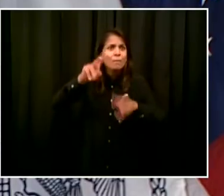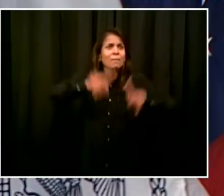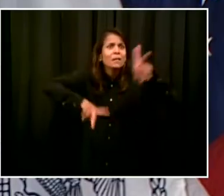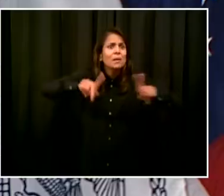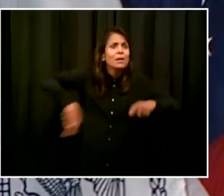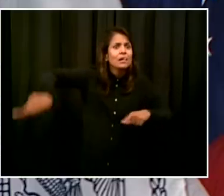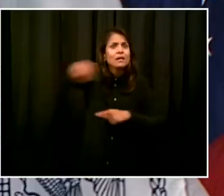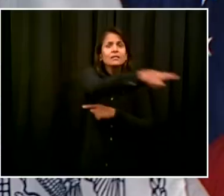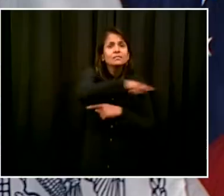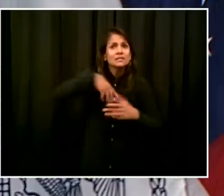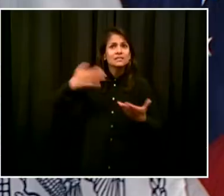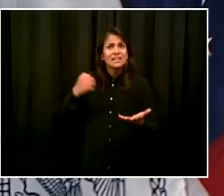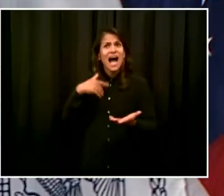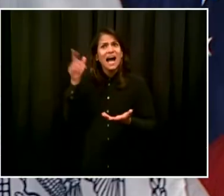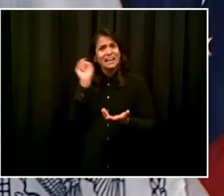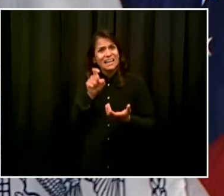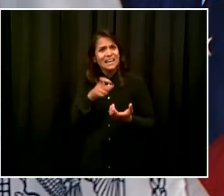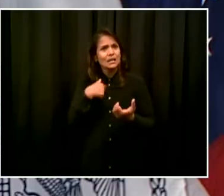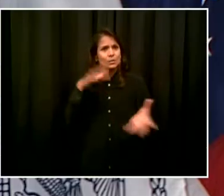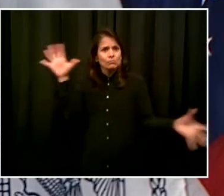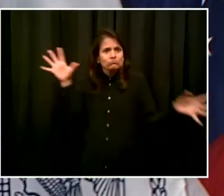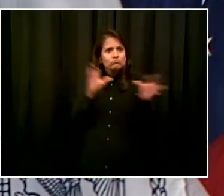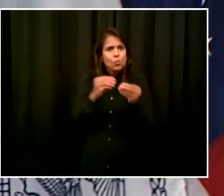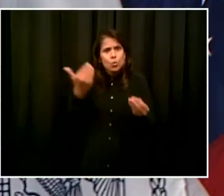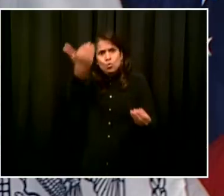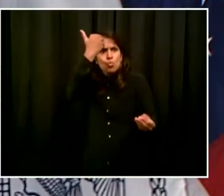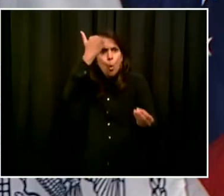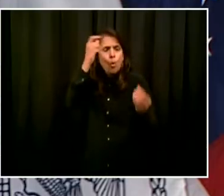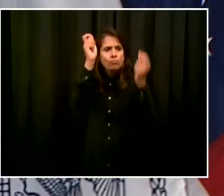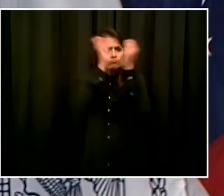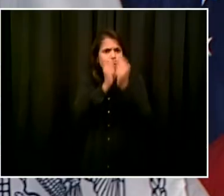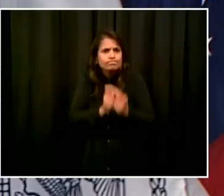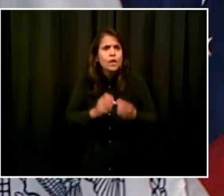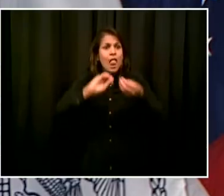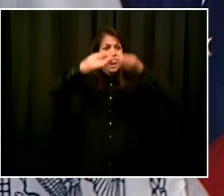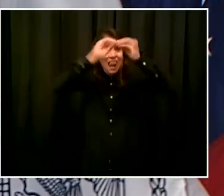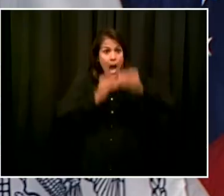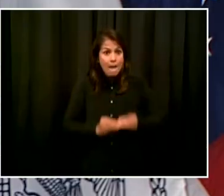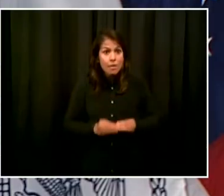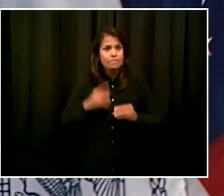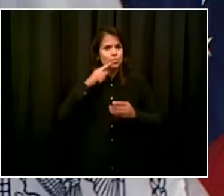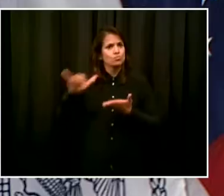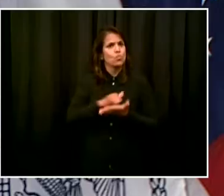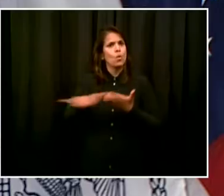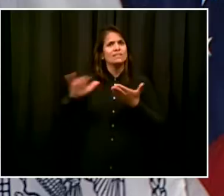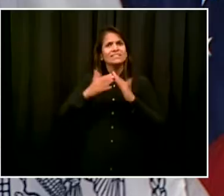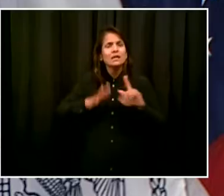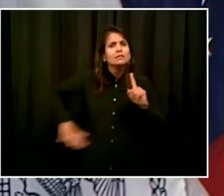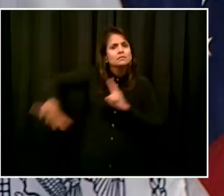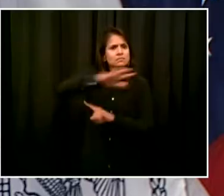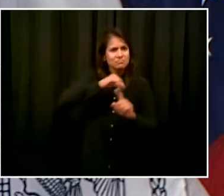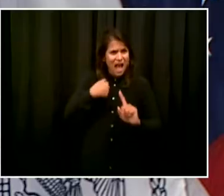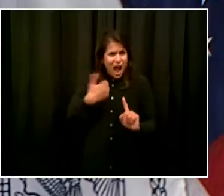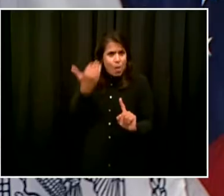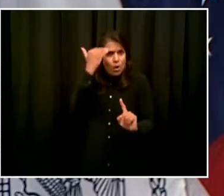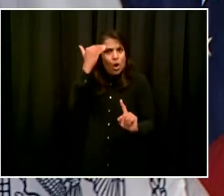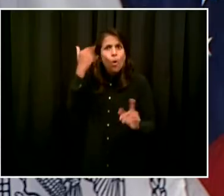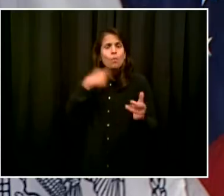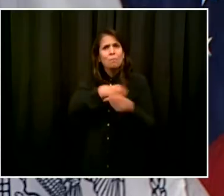SHOULD BE, WHAT GOOD DOES IT DO TO HAVE AN INACCURATE COUNT UNLESS SOMEONE HAS AN GAENAD